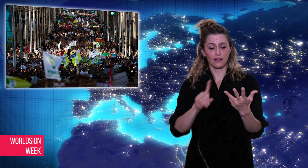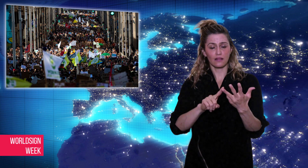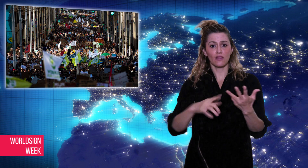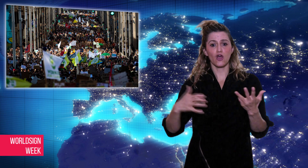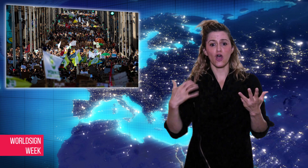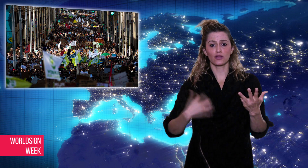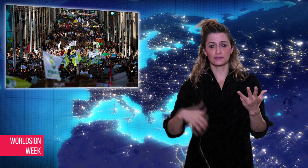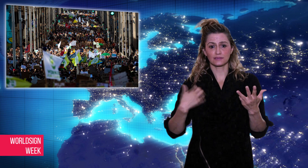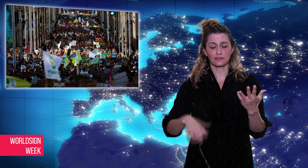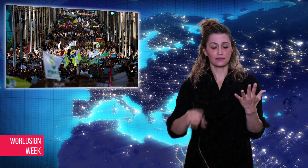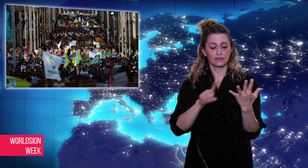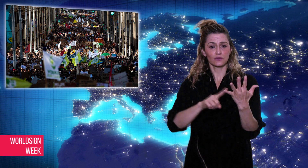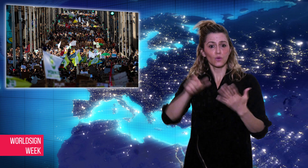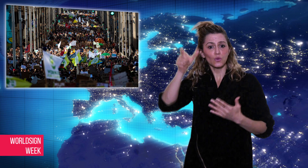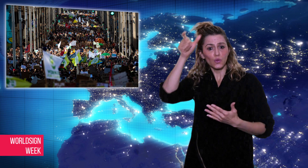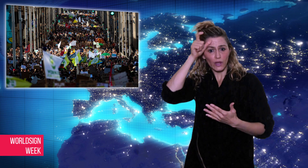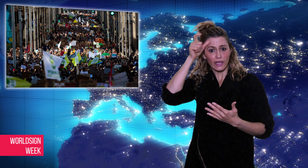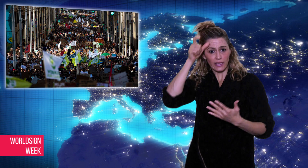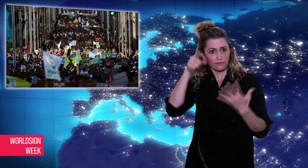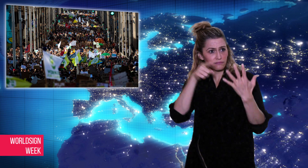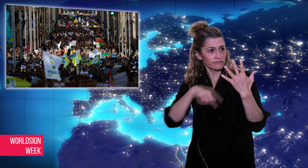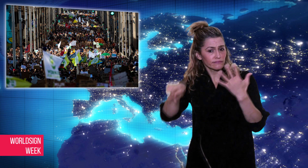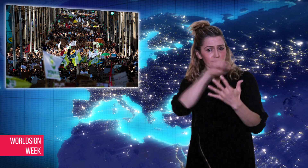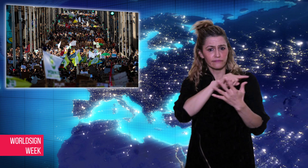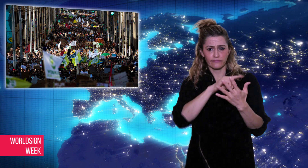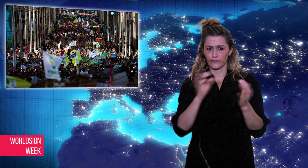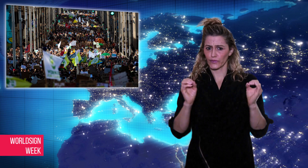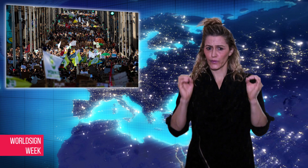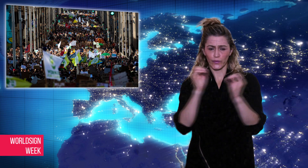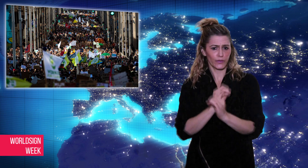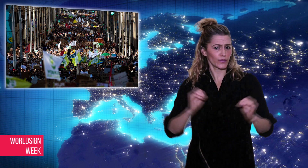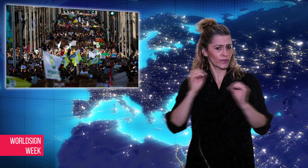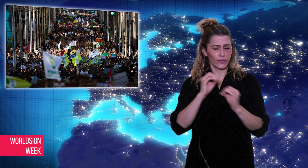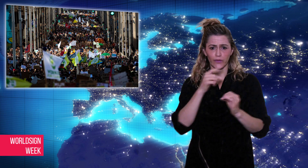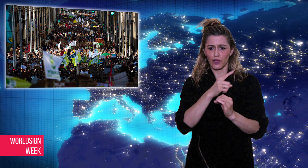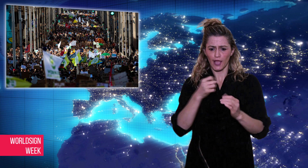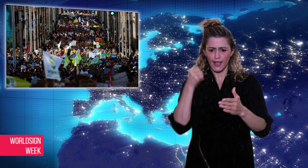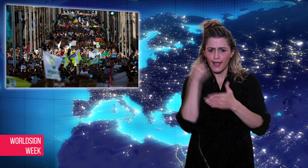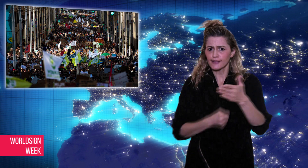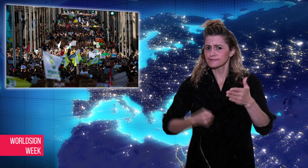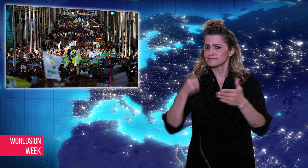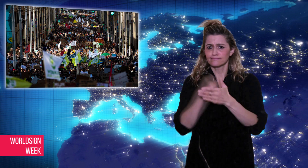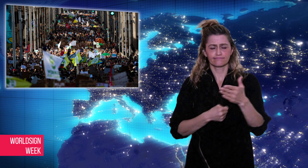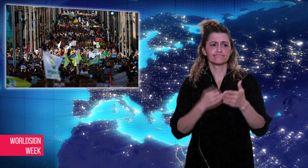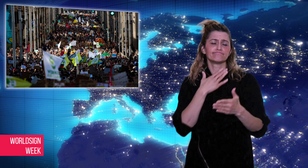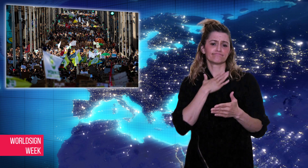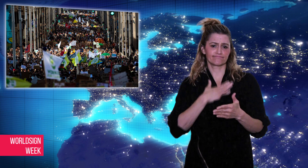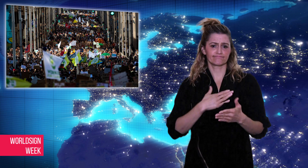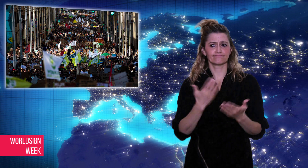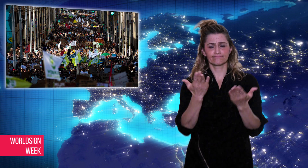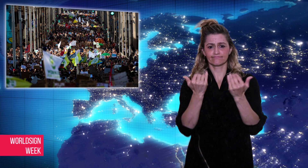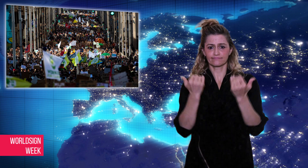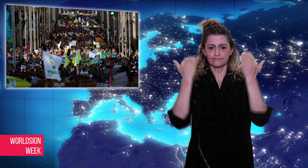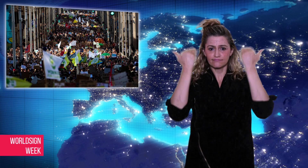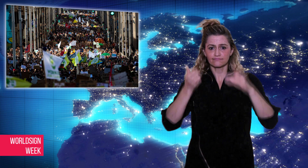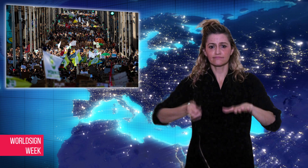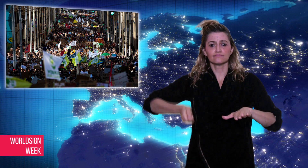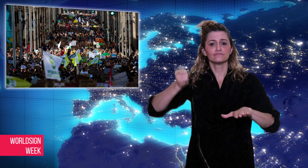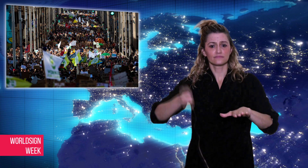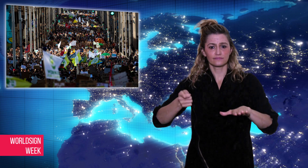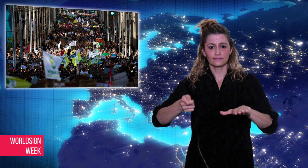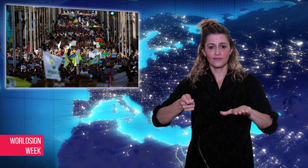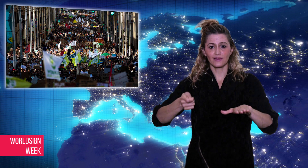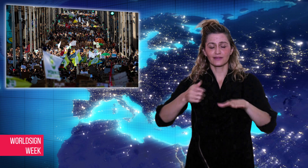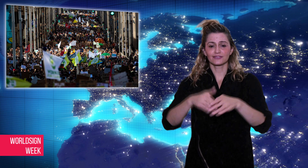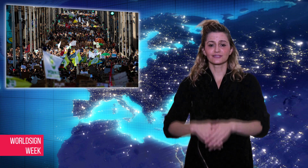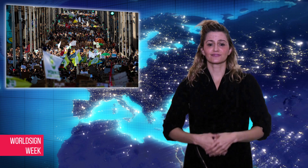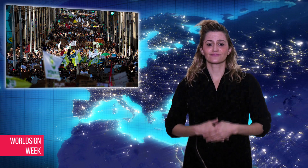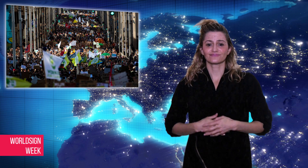Argentina, and Turkey - for not taking action.